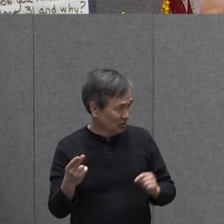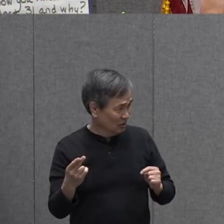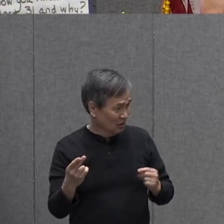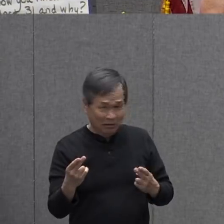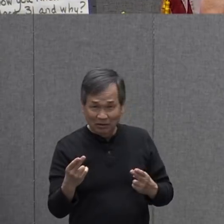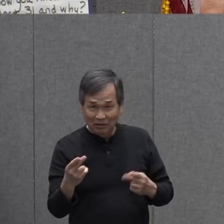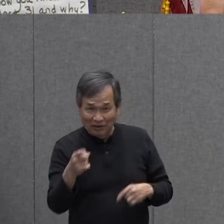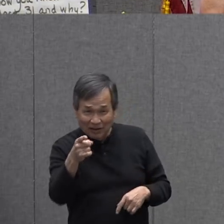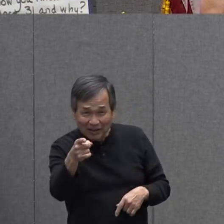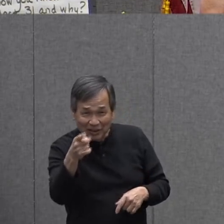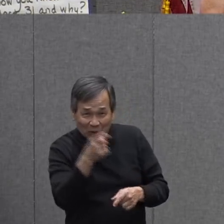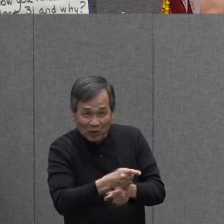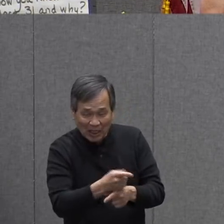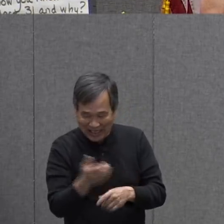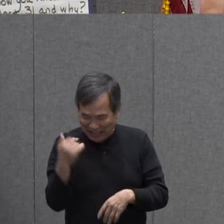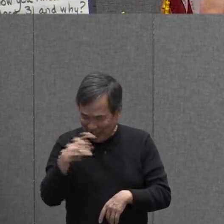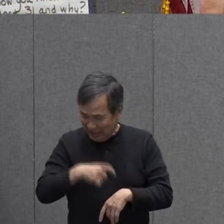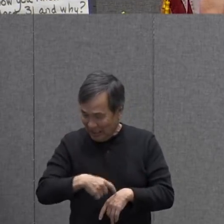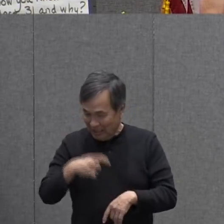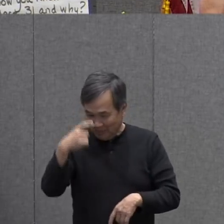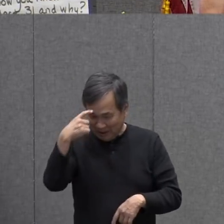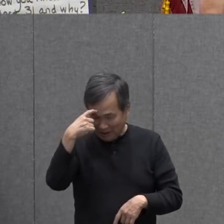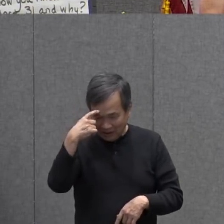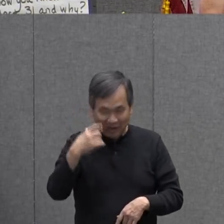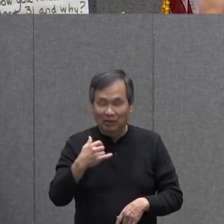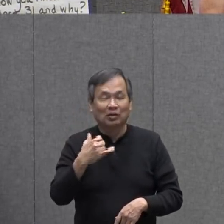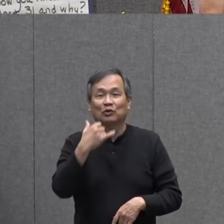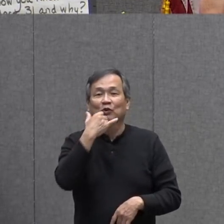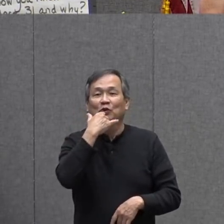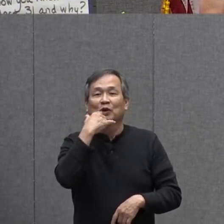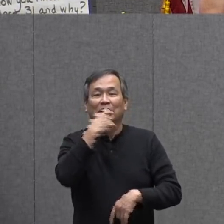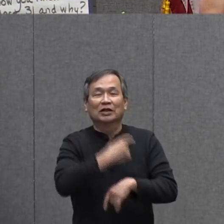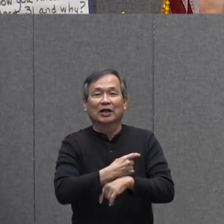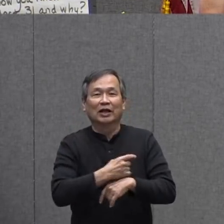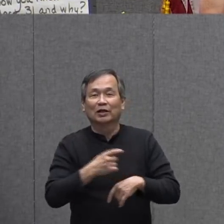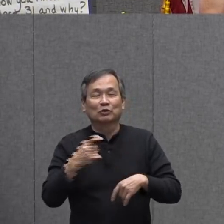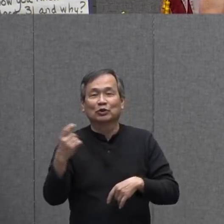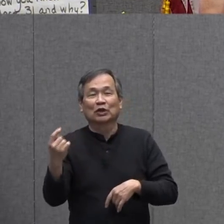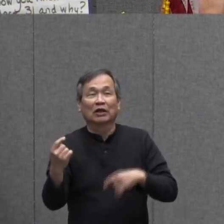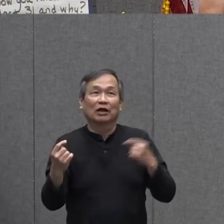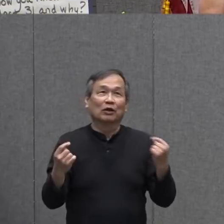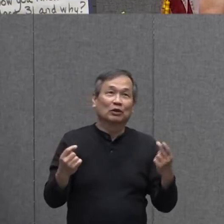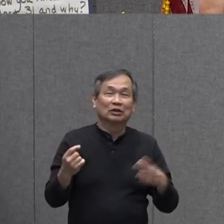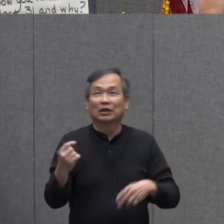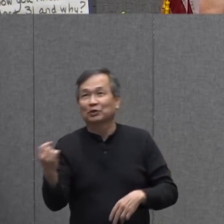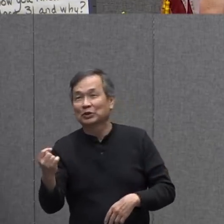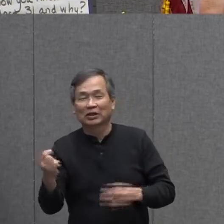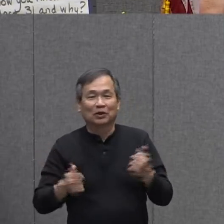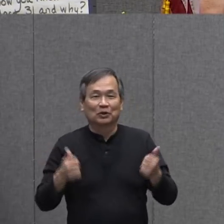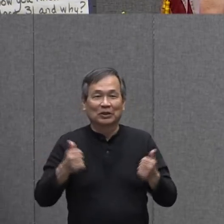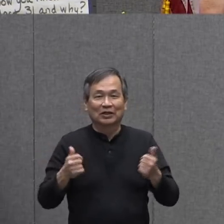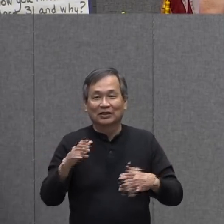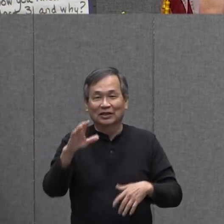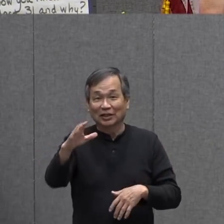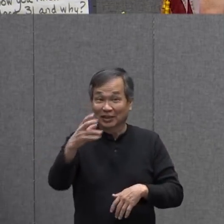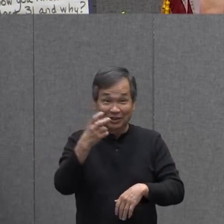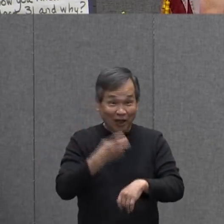Because last time I was here, I said it was Thursday, and guess what? It was Tuesday. Kinda gets confusing right, when you're out of routine.